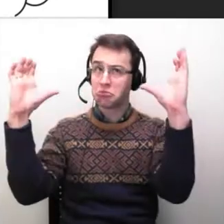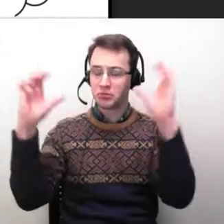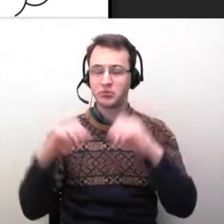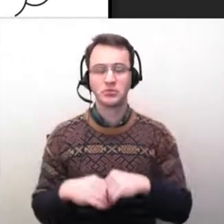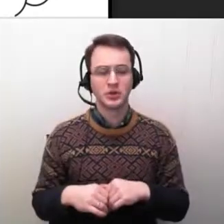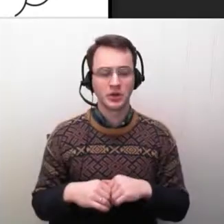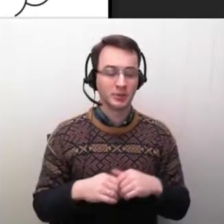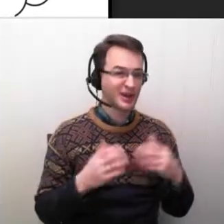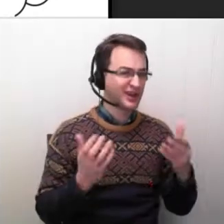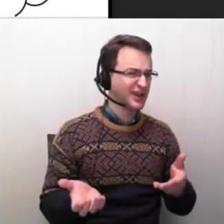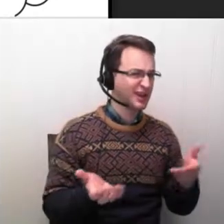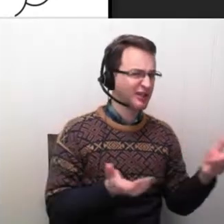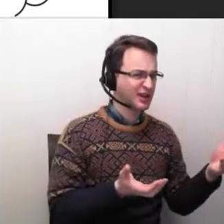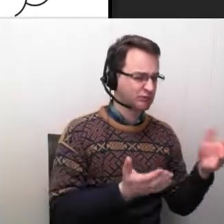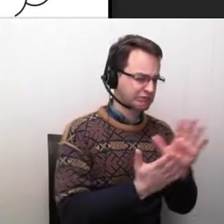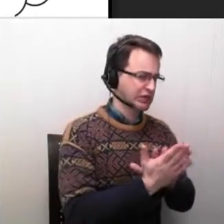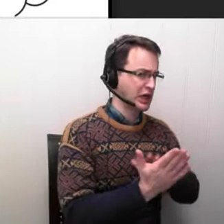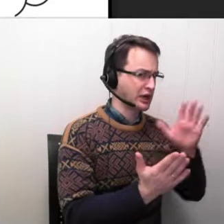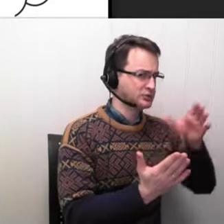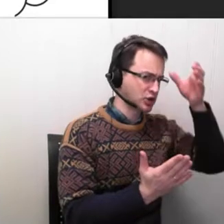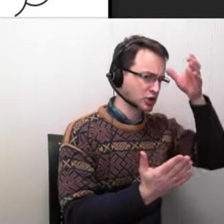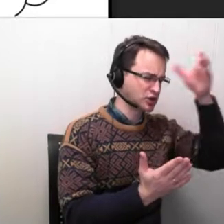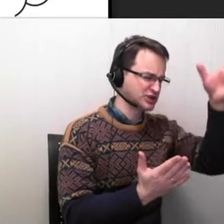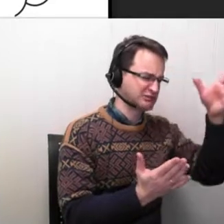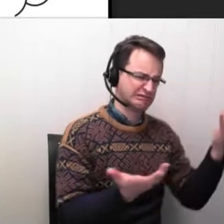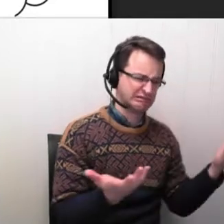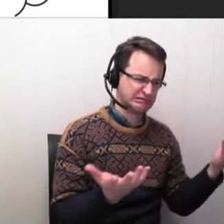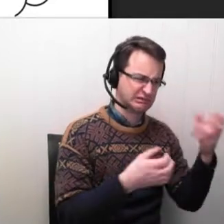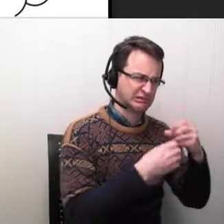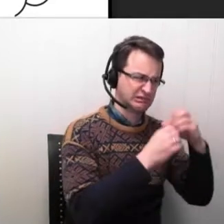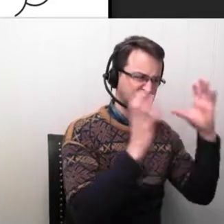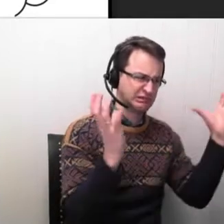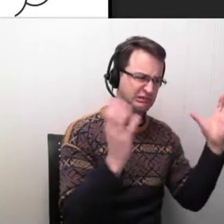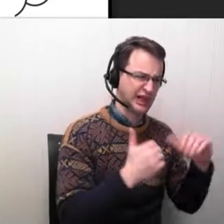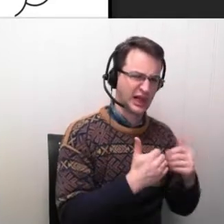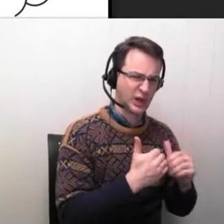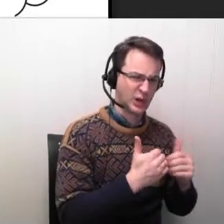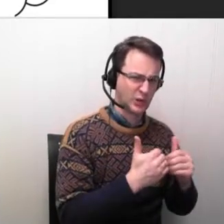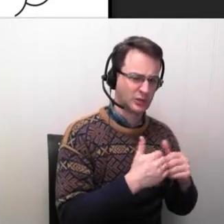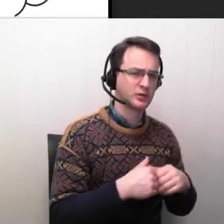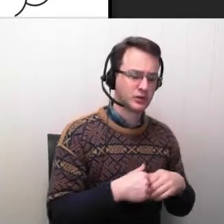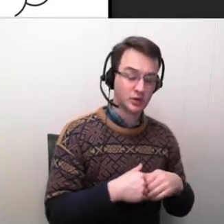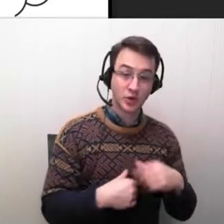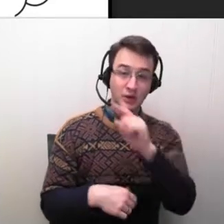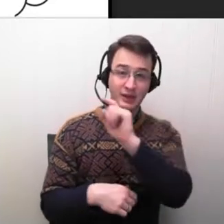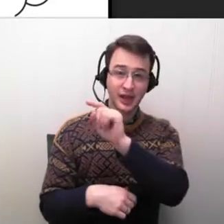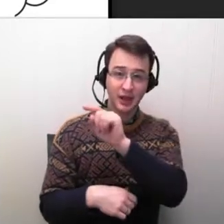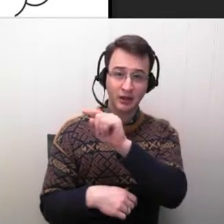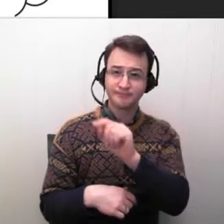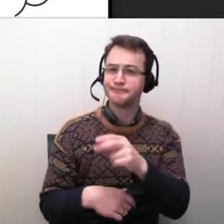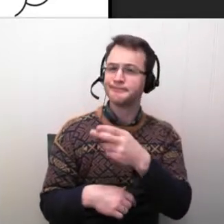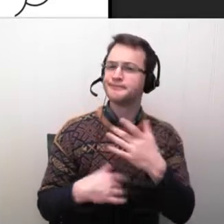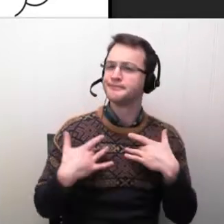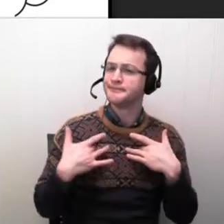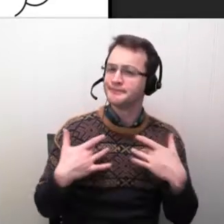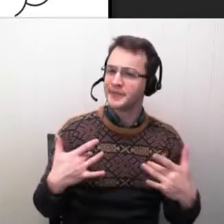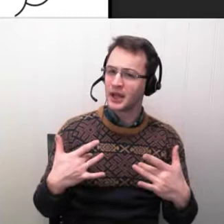to visualize. Concrete concepts are typically translated more quickly whereas abstract concepts